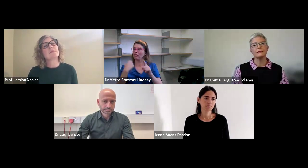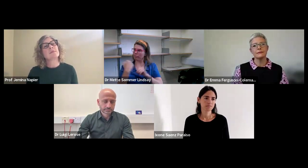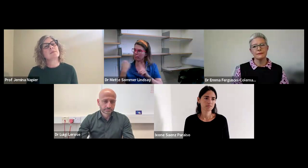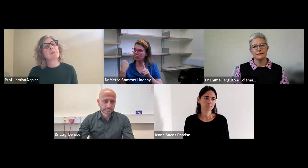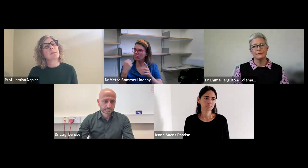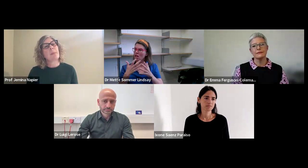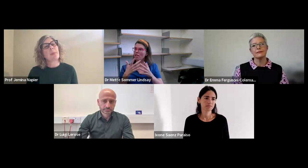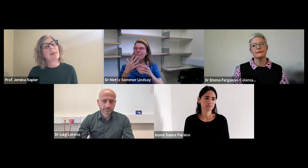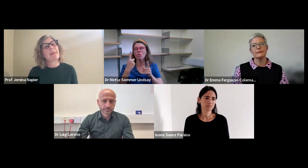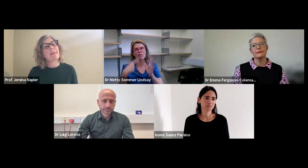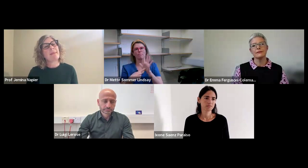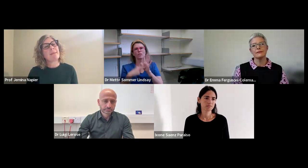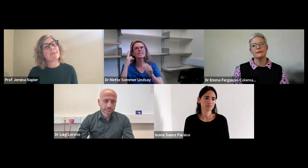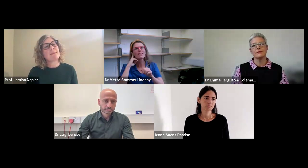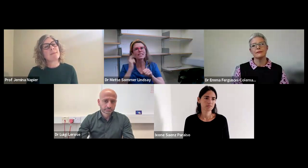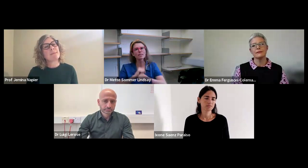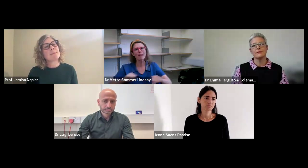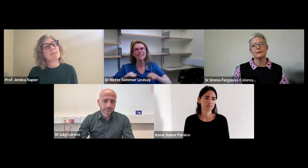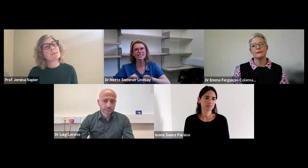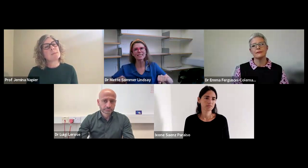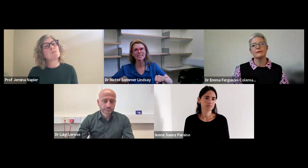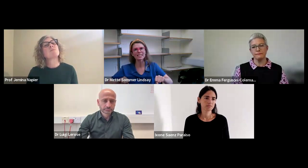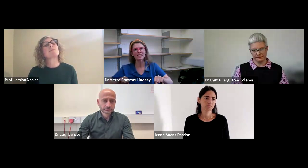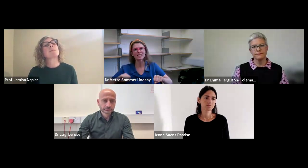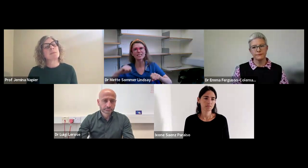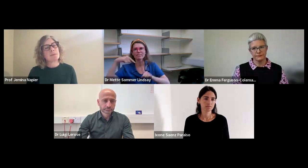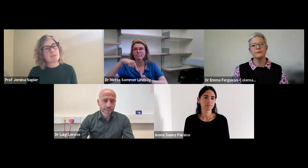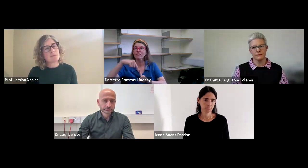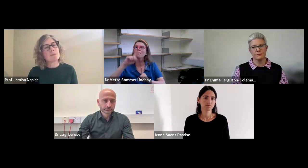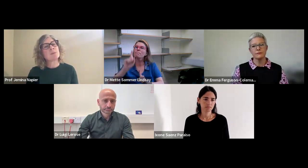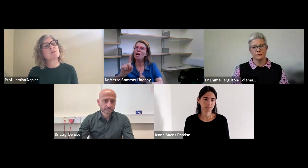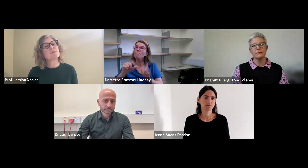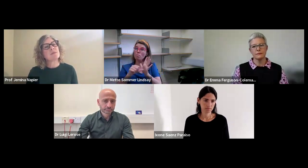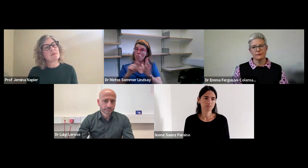and one thing I think that really struck me is the importance of deaf space.